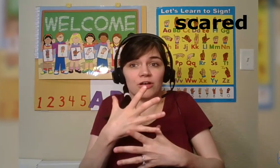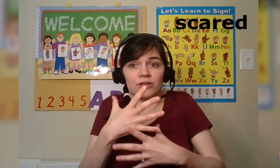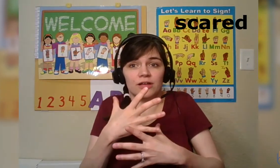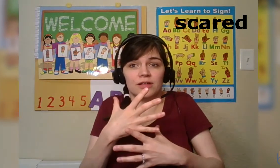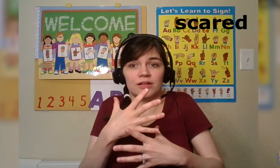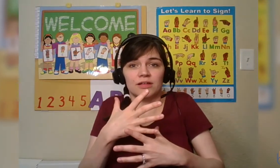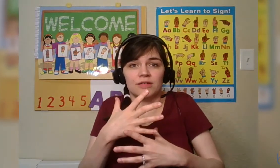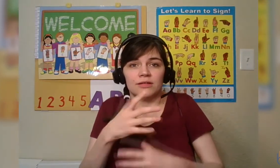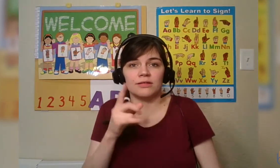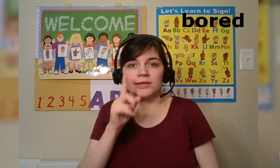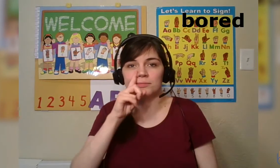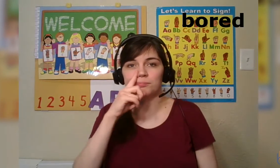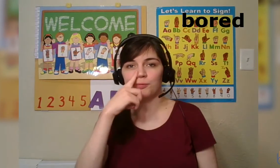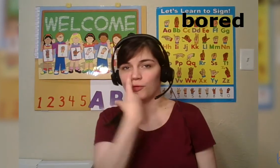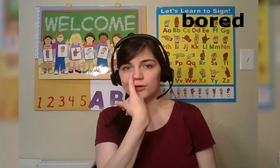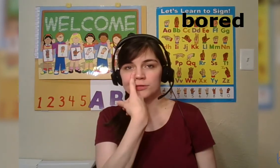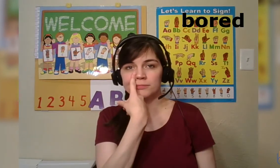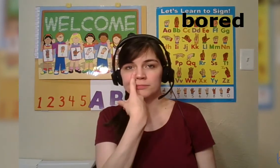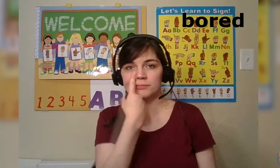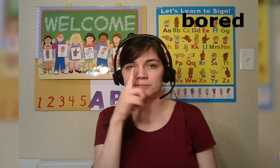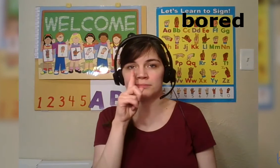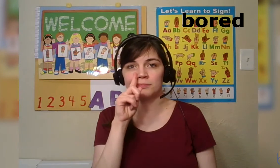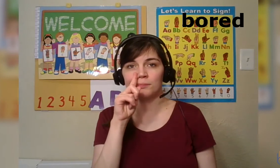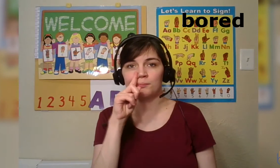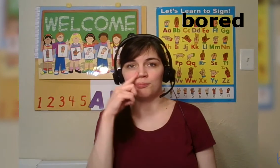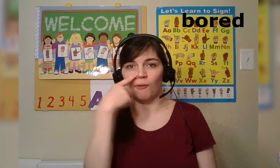Bored. Bored.